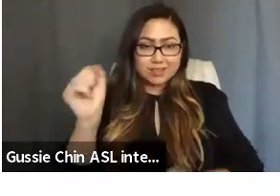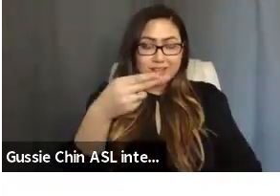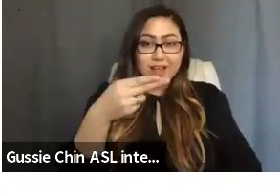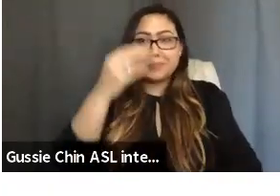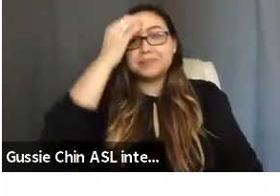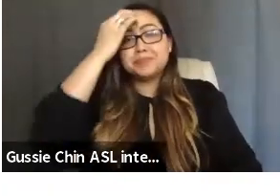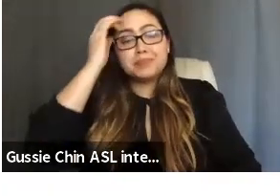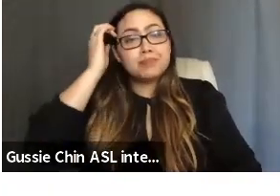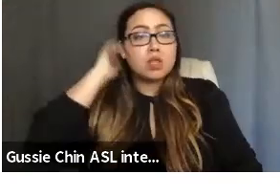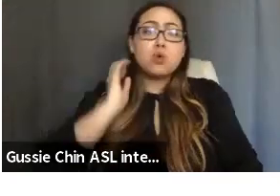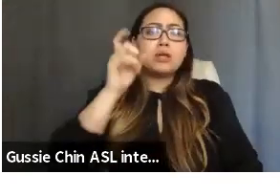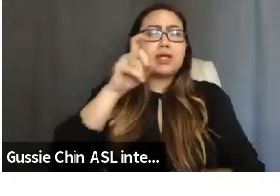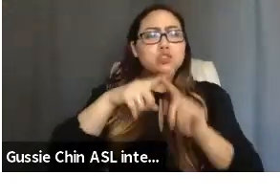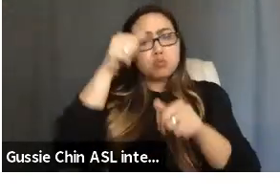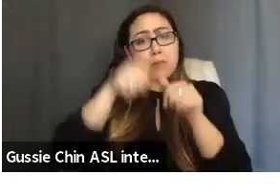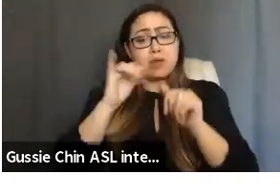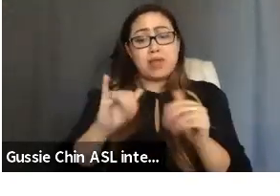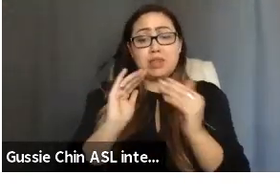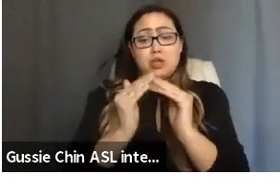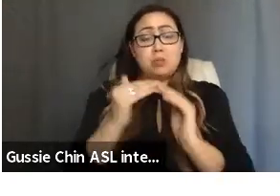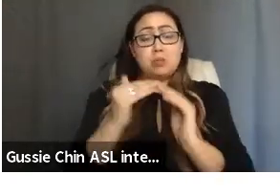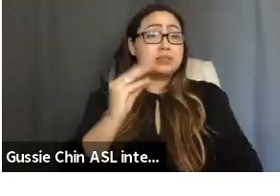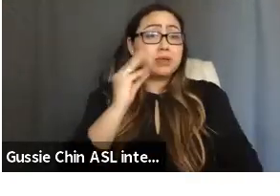We need to remember that the community experience is at the heart of why our